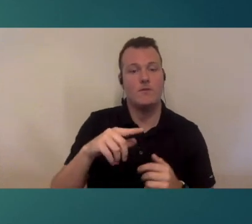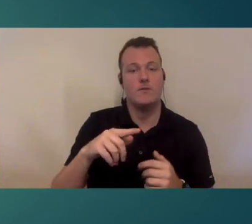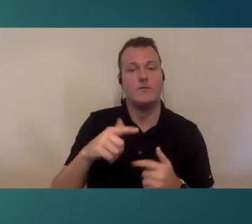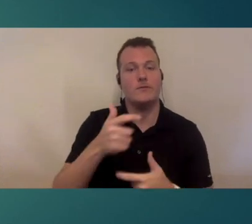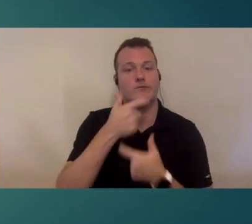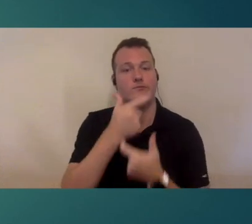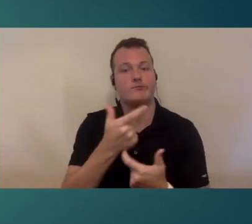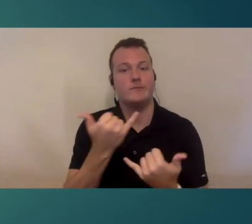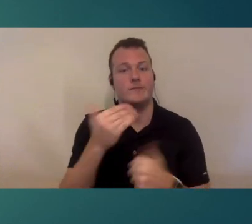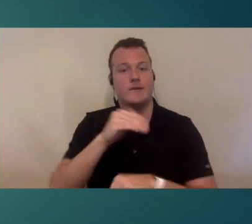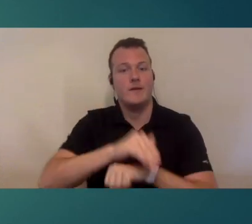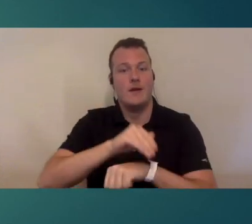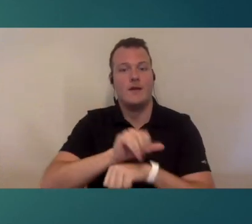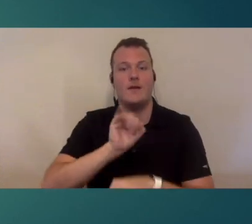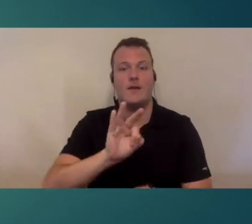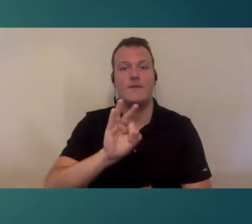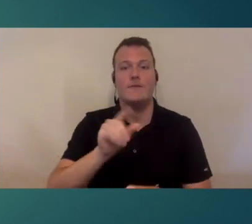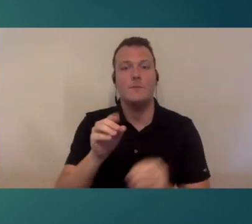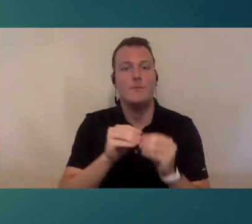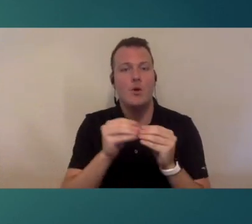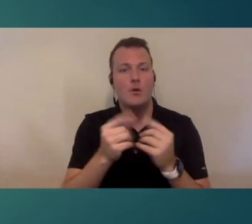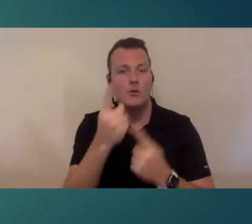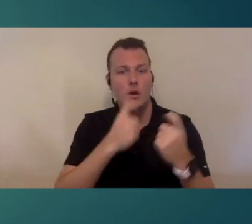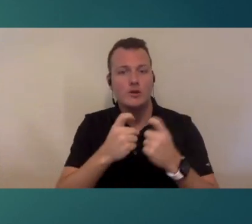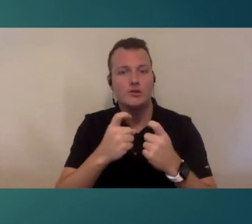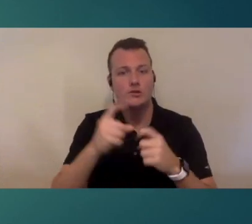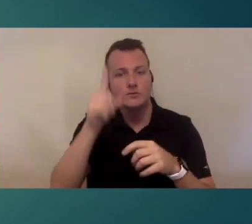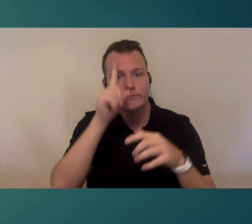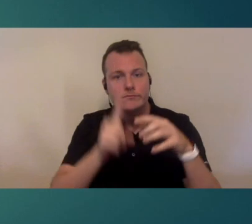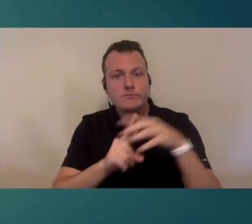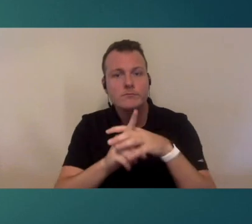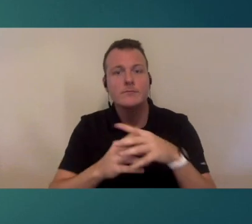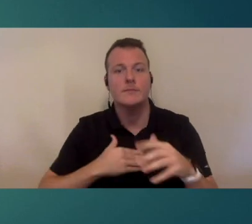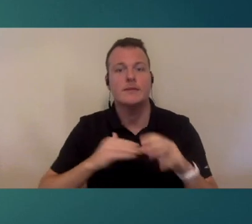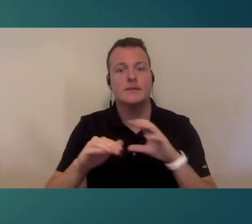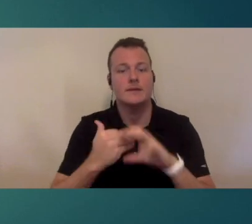line tonight. If you have additional questions, please send them to info@audiologist.org,